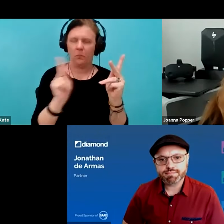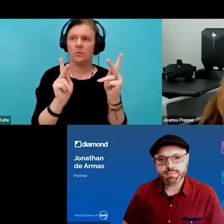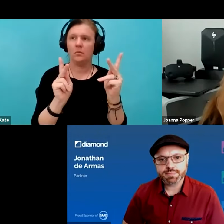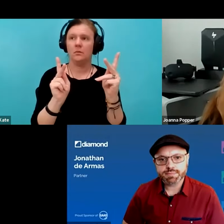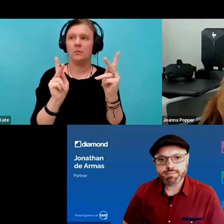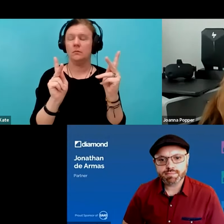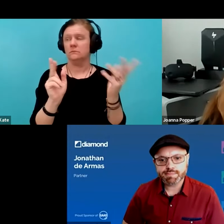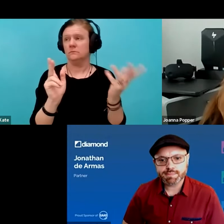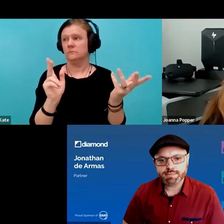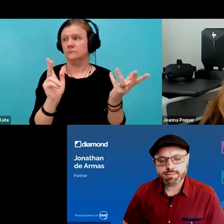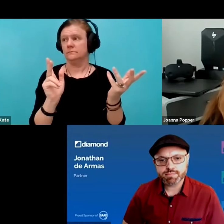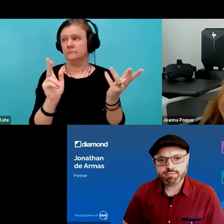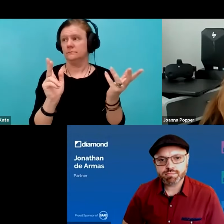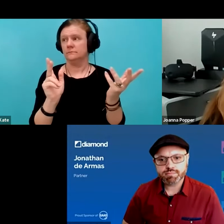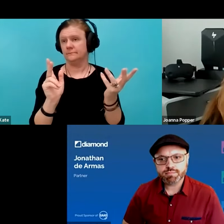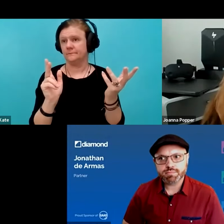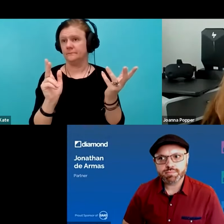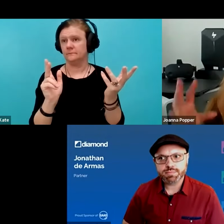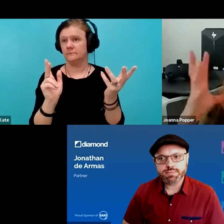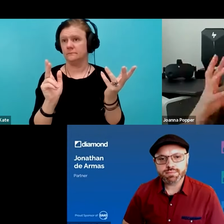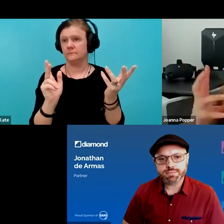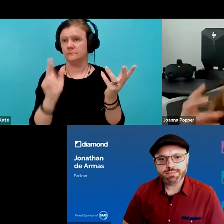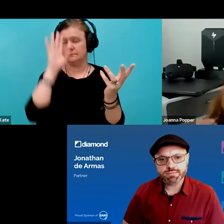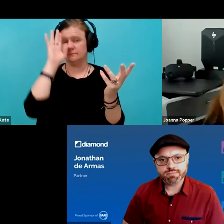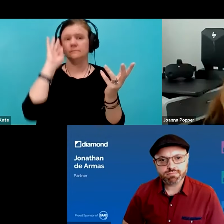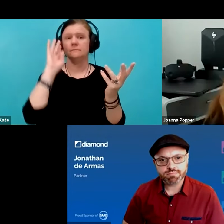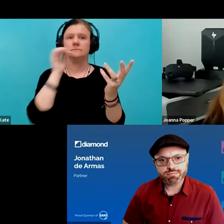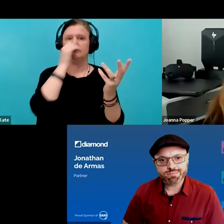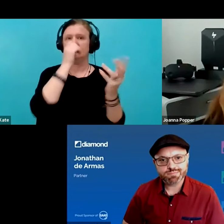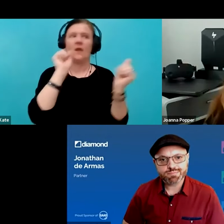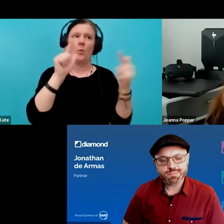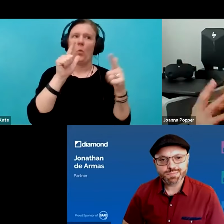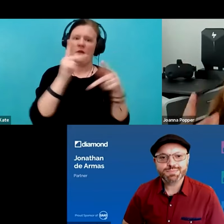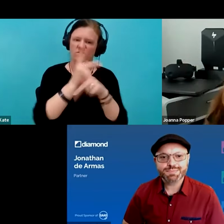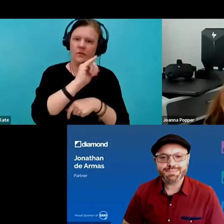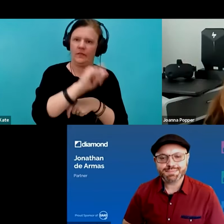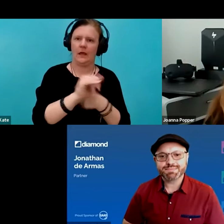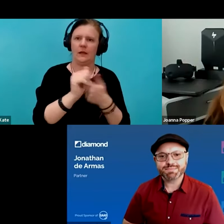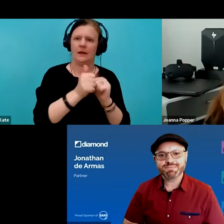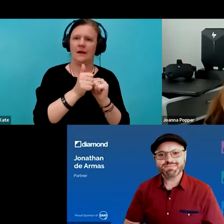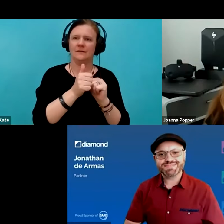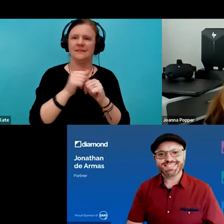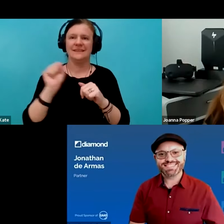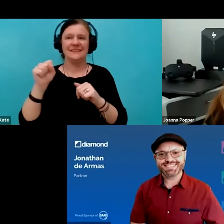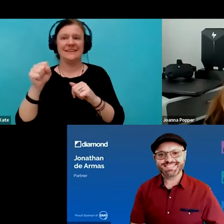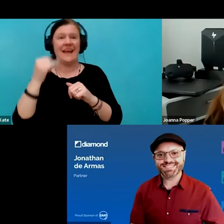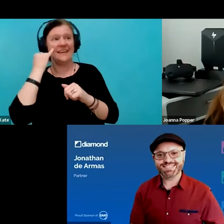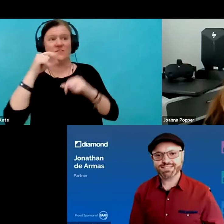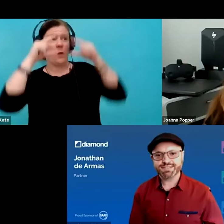In some cases, you know, and, and we're all we're all working really hard on that, you know, how Christina Heller: While. Have you had glasses, you couldn't really